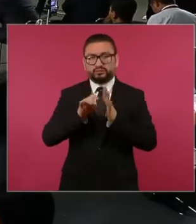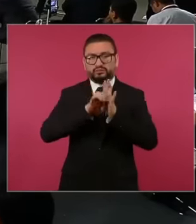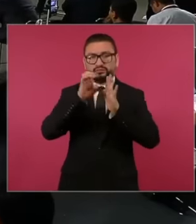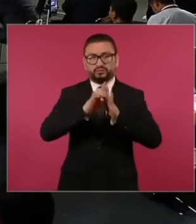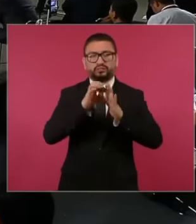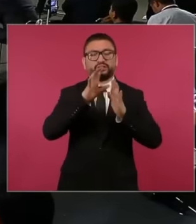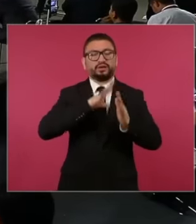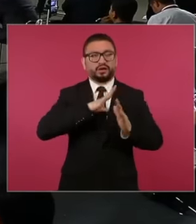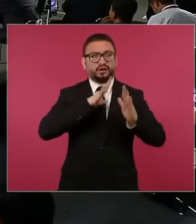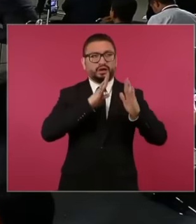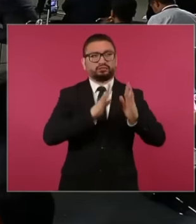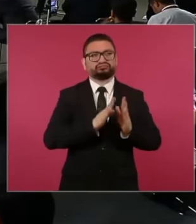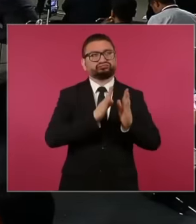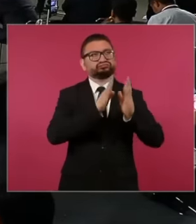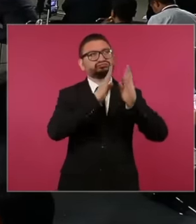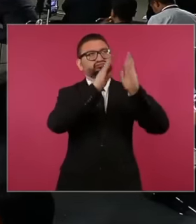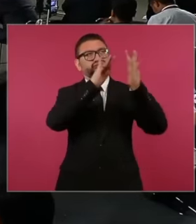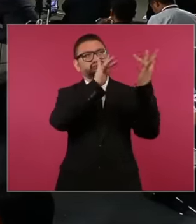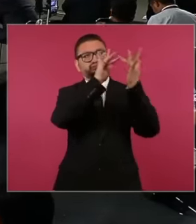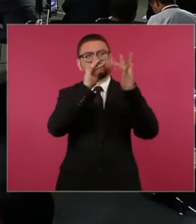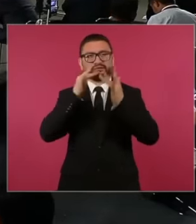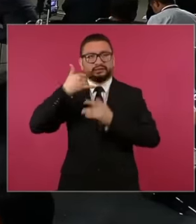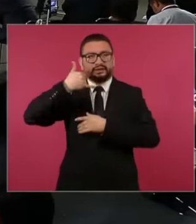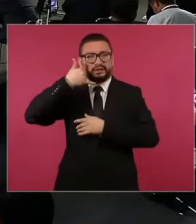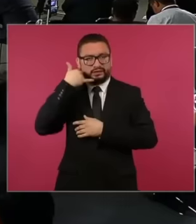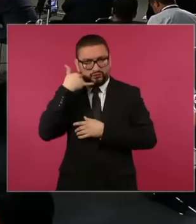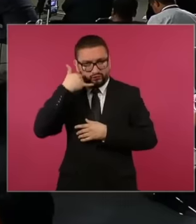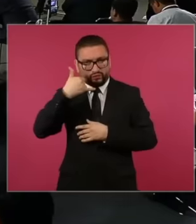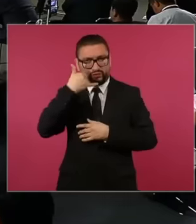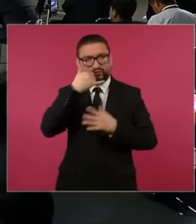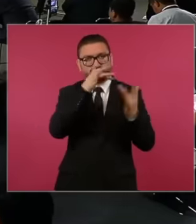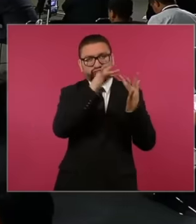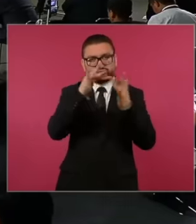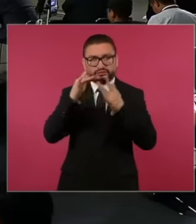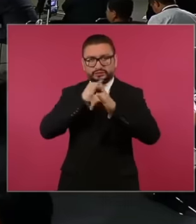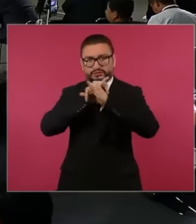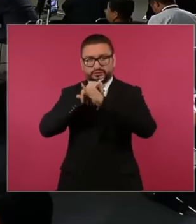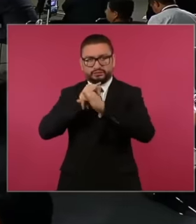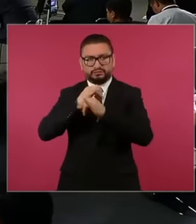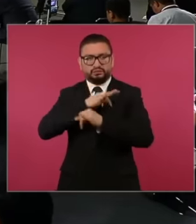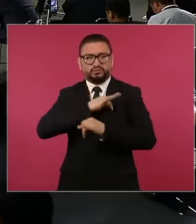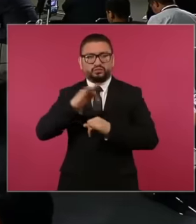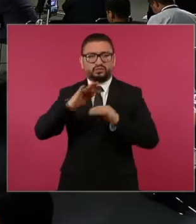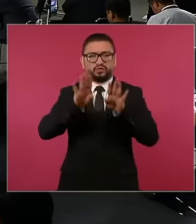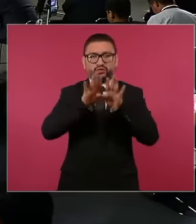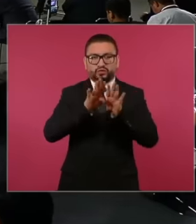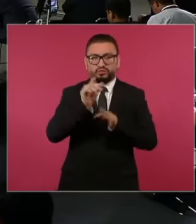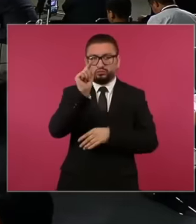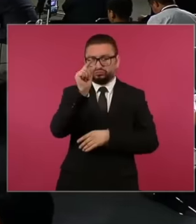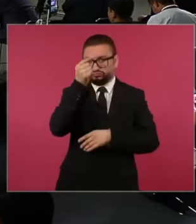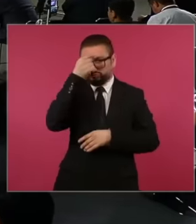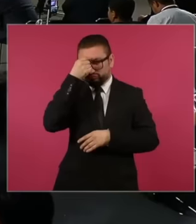cell phone towers that provide telephone and internet service through a chip that is installed